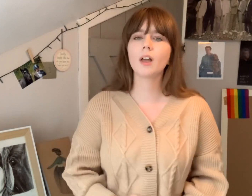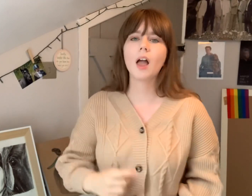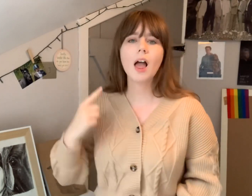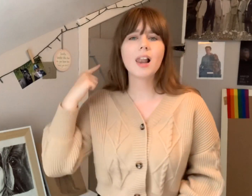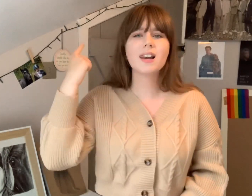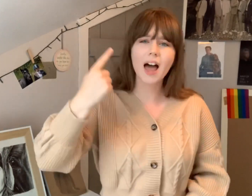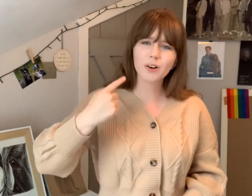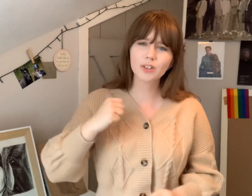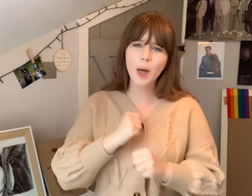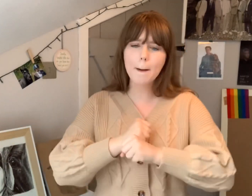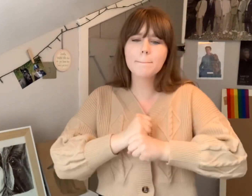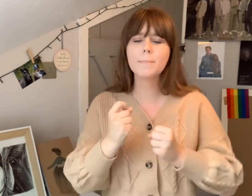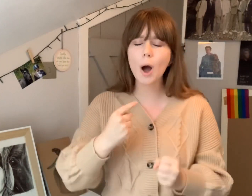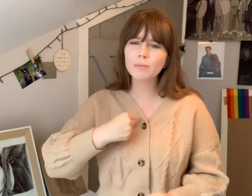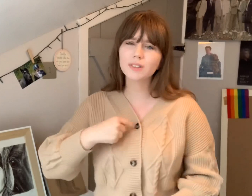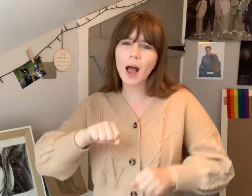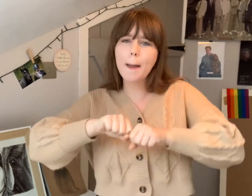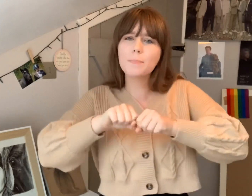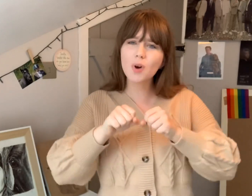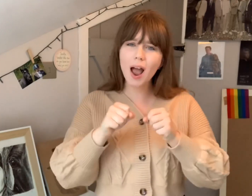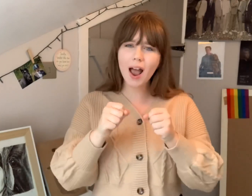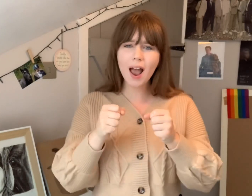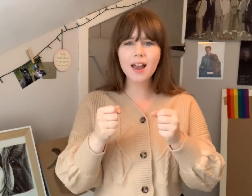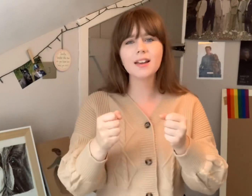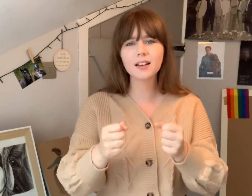Louder than bomb I break